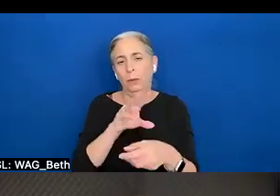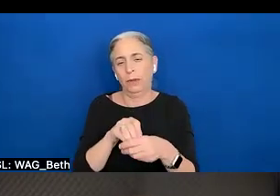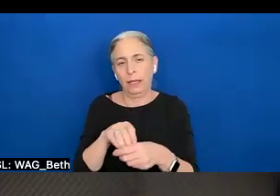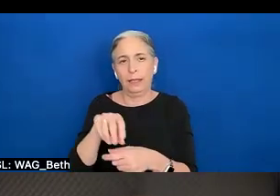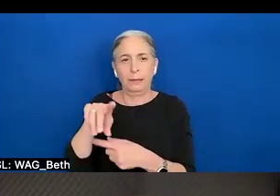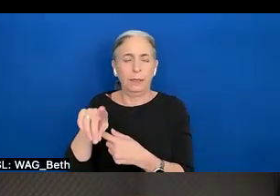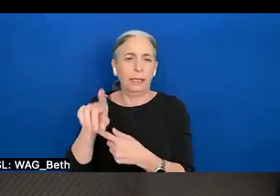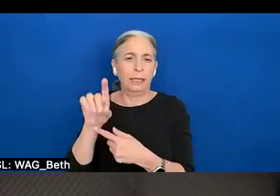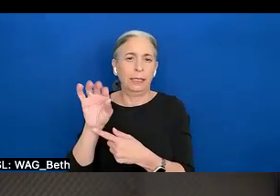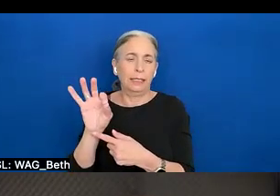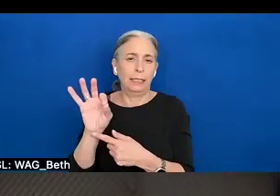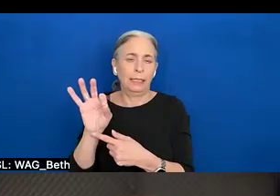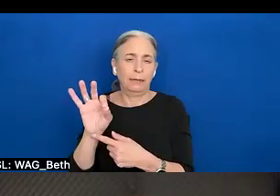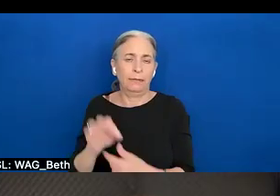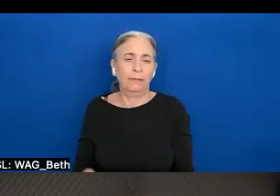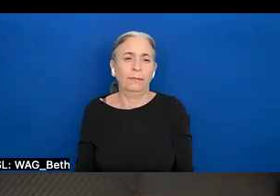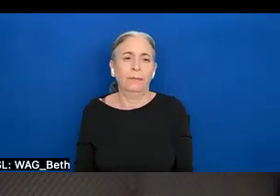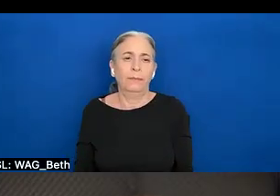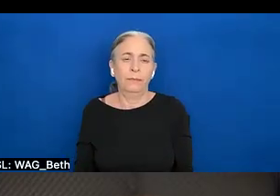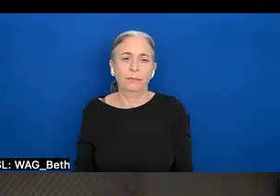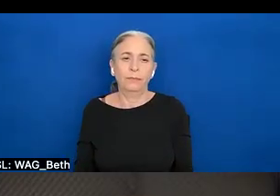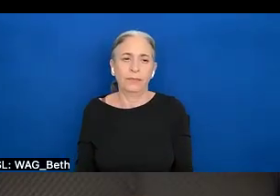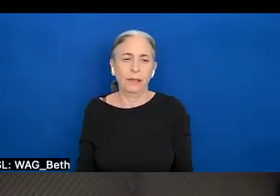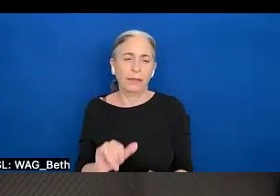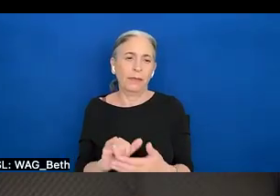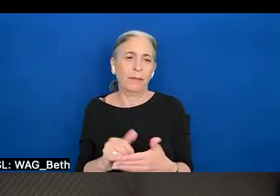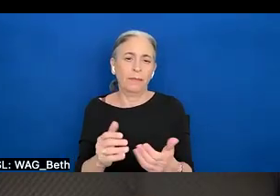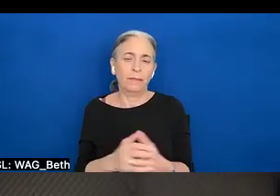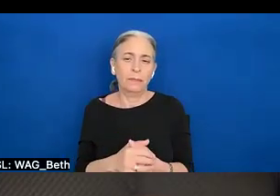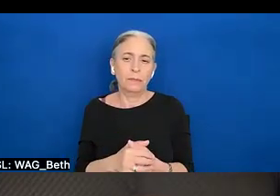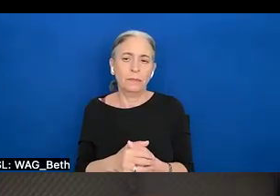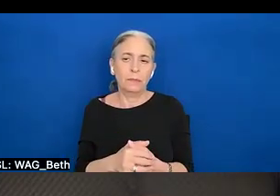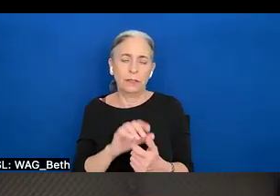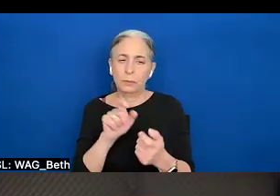PDF. Okay? That's a way. It's a specific case.